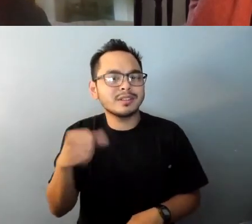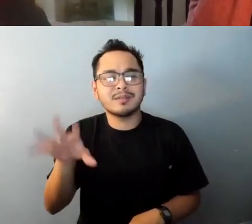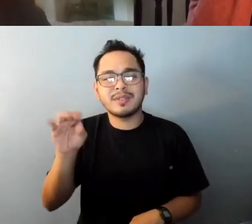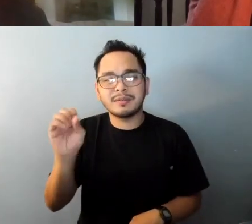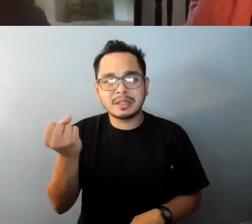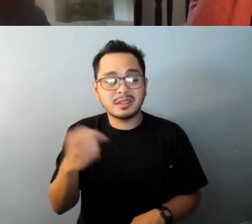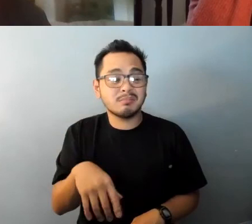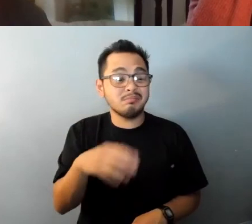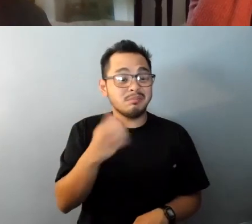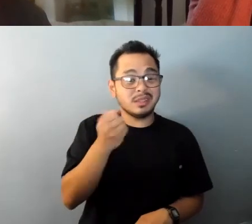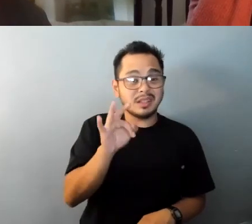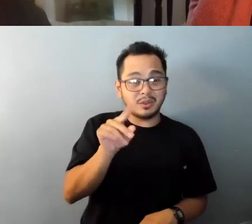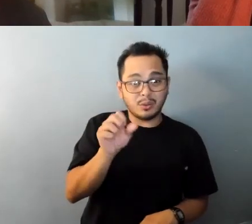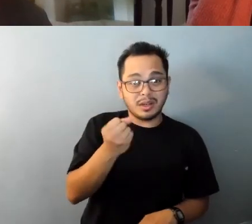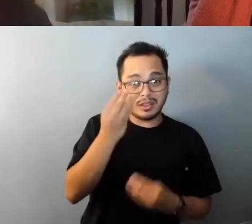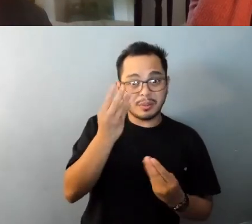but is absolutely still there.